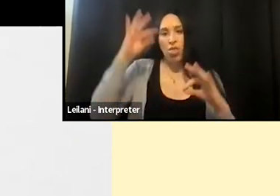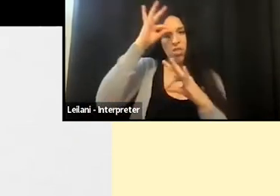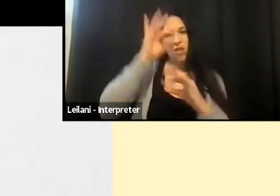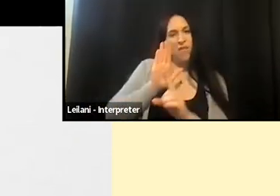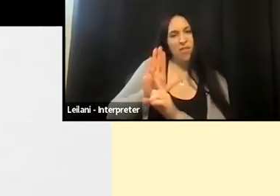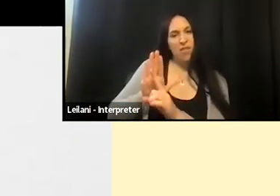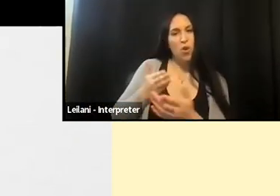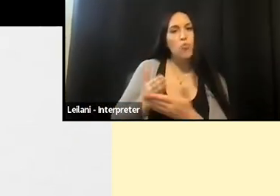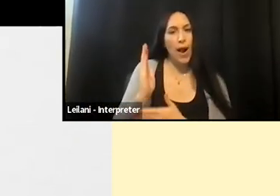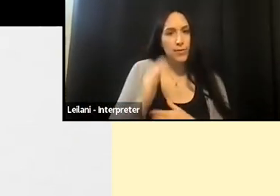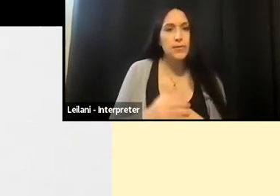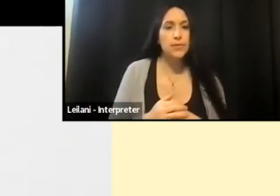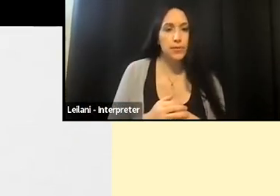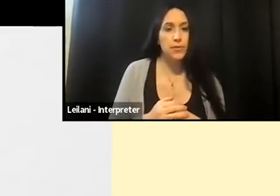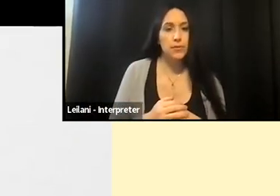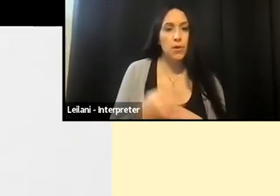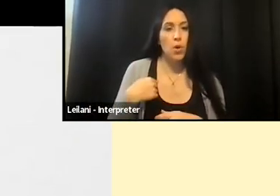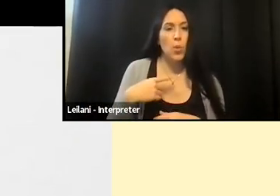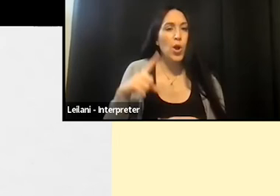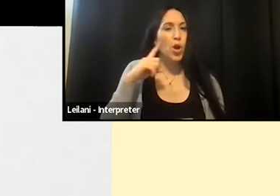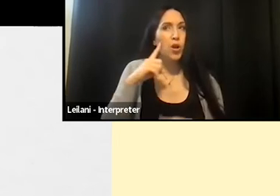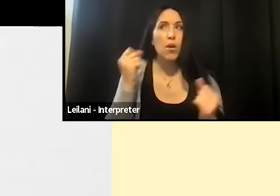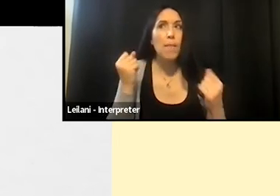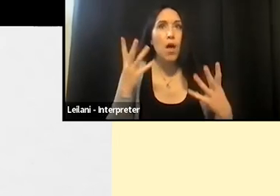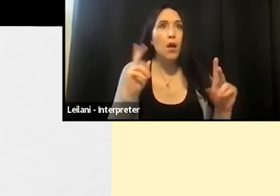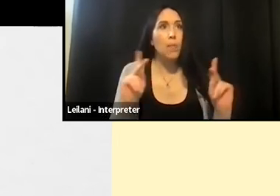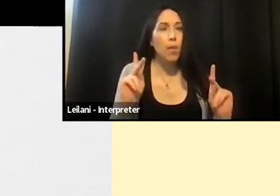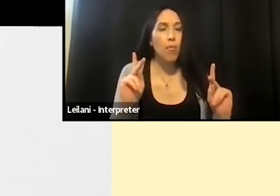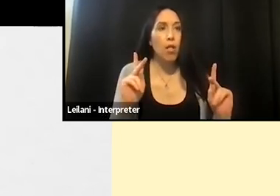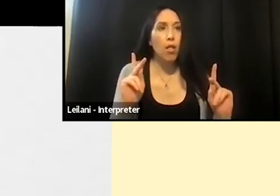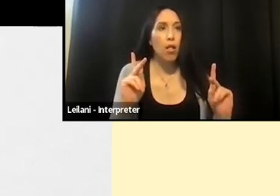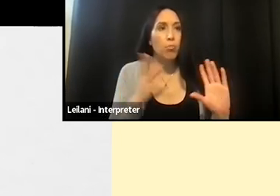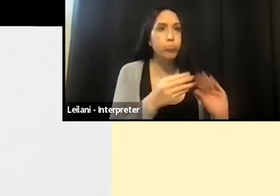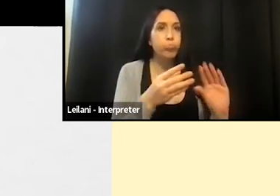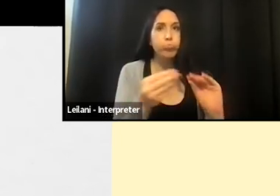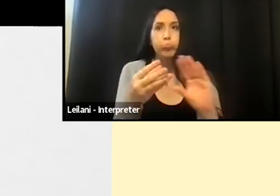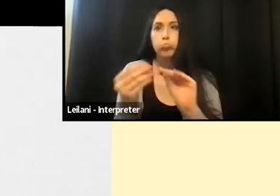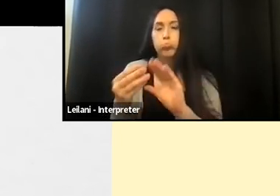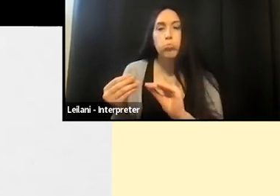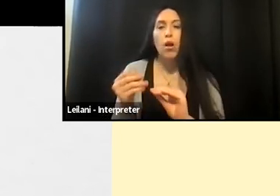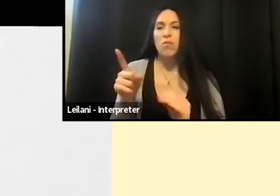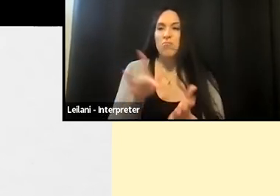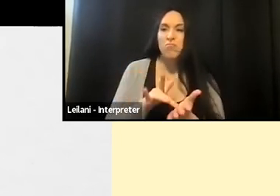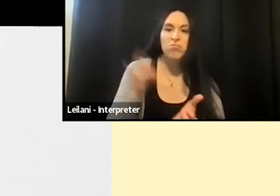We have heard many reports of community members being exploited and taken advantage of,